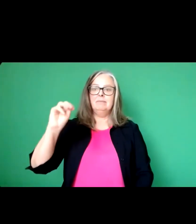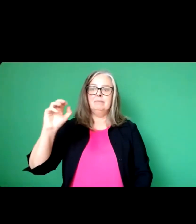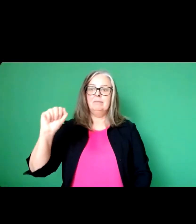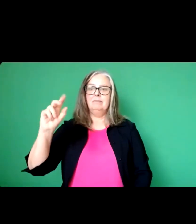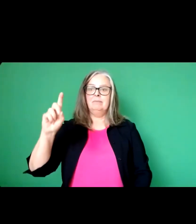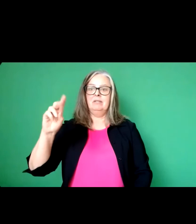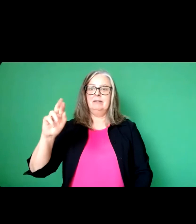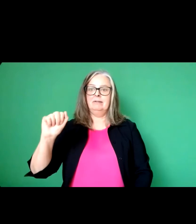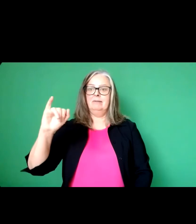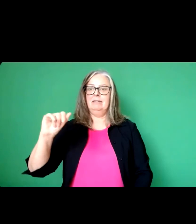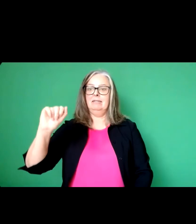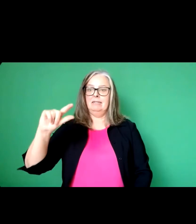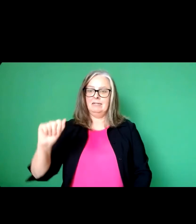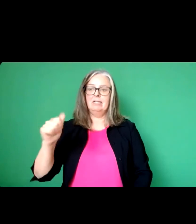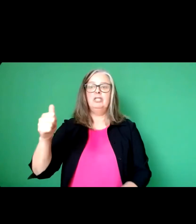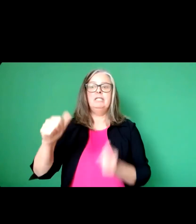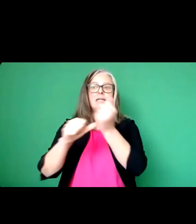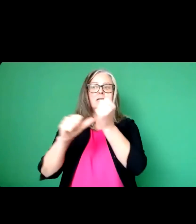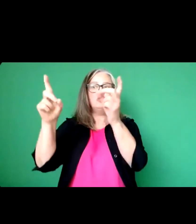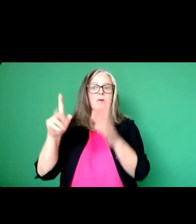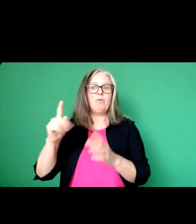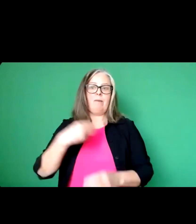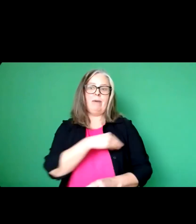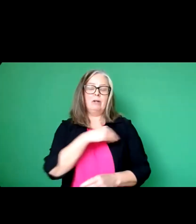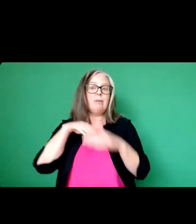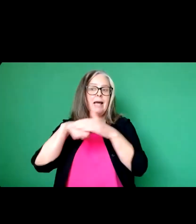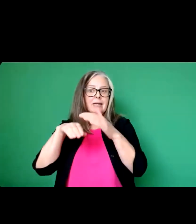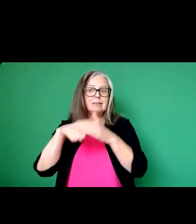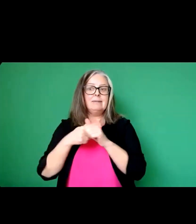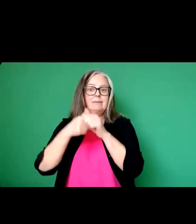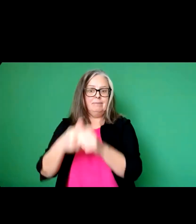compliance of accessibility requirements of the accessibility for manitobans act